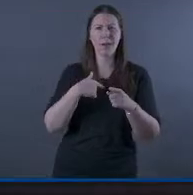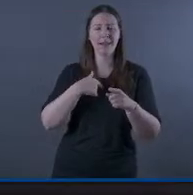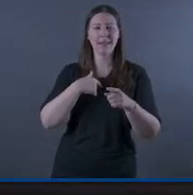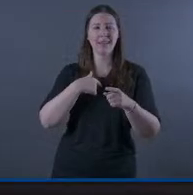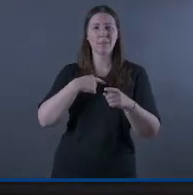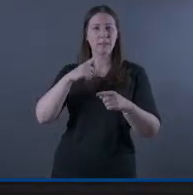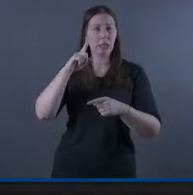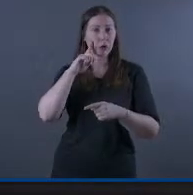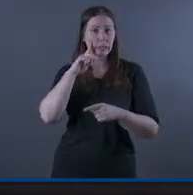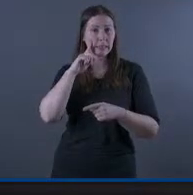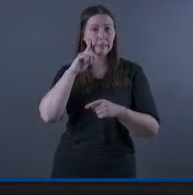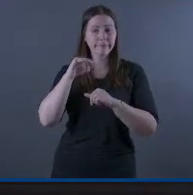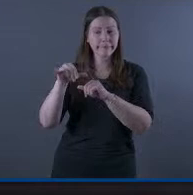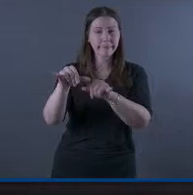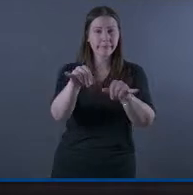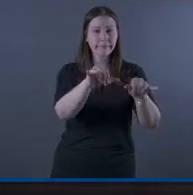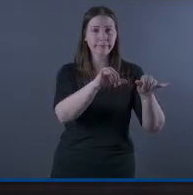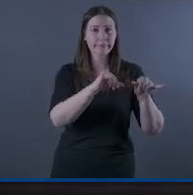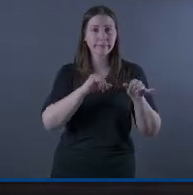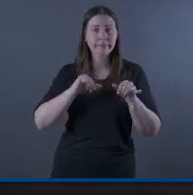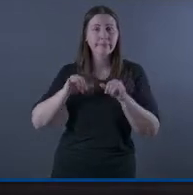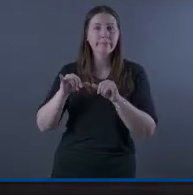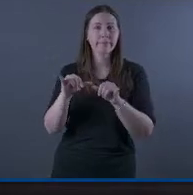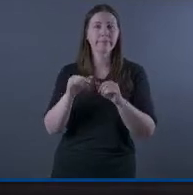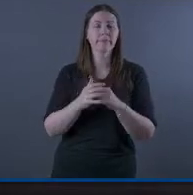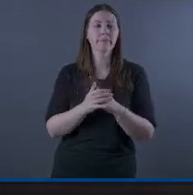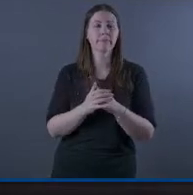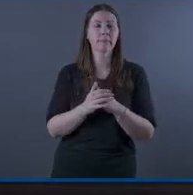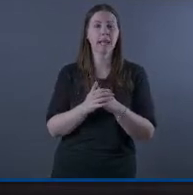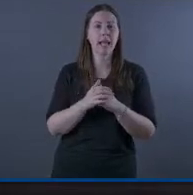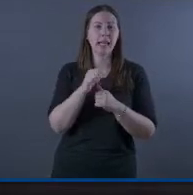and this is not unique to the partners here before you.